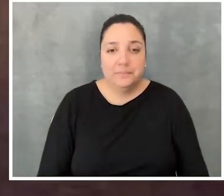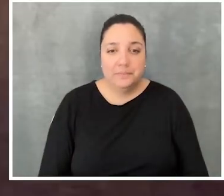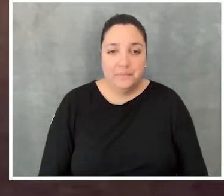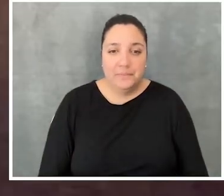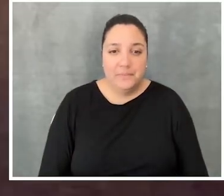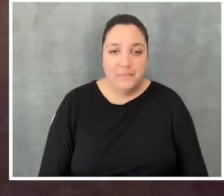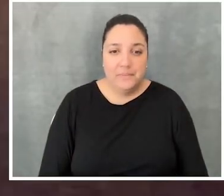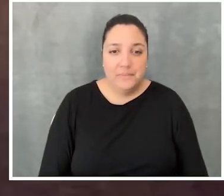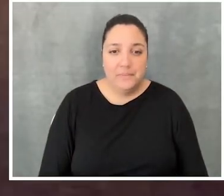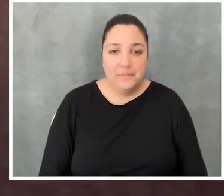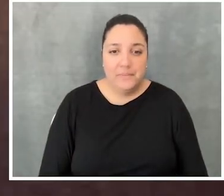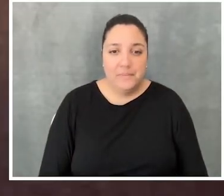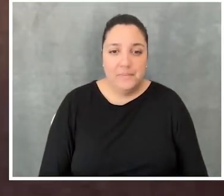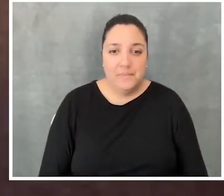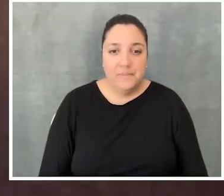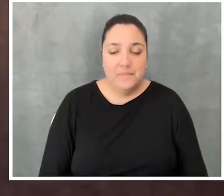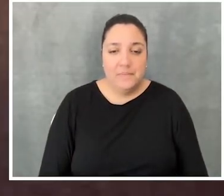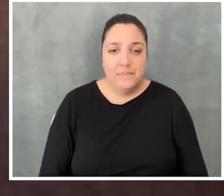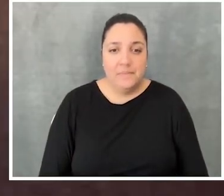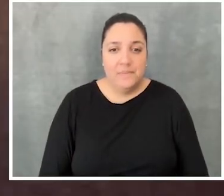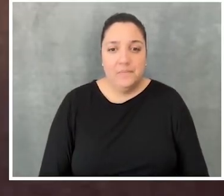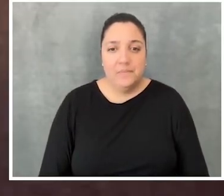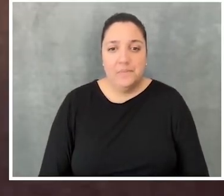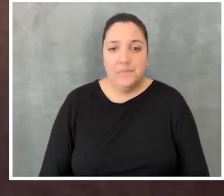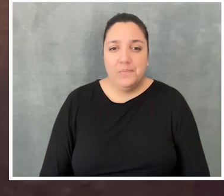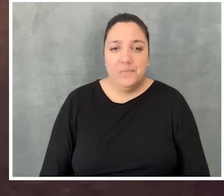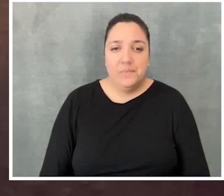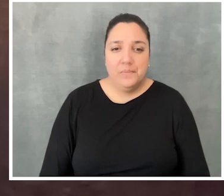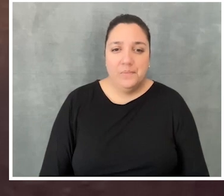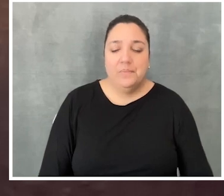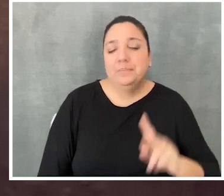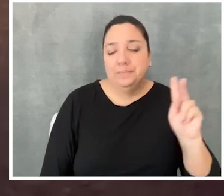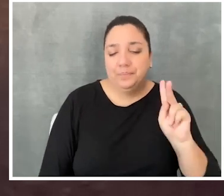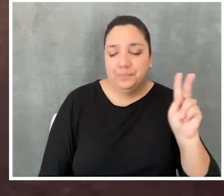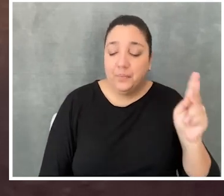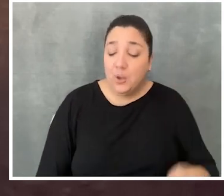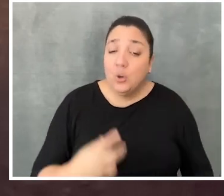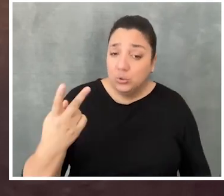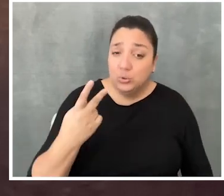And so when you and I first met and had a conversation not too long ago,